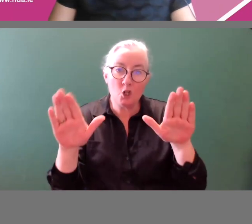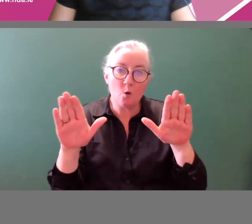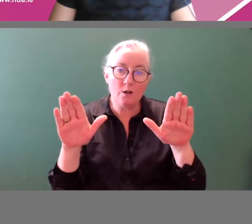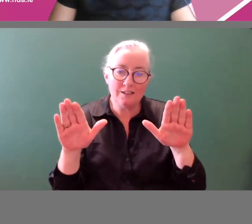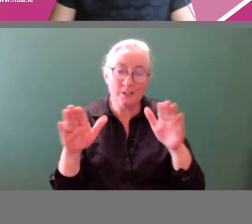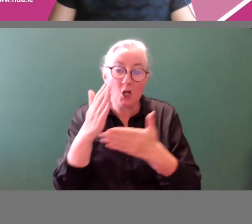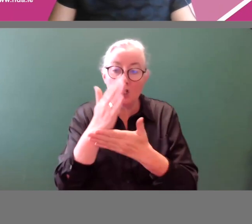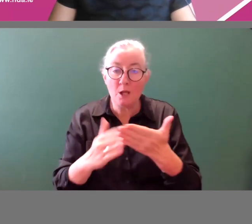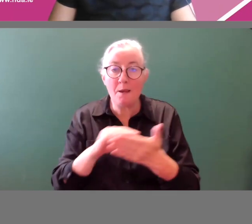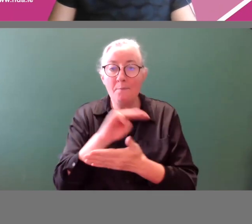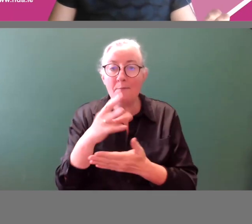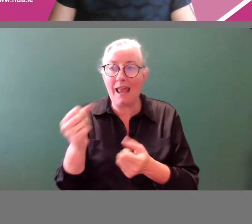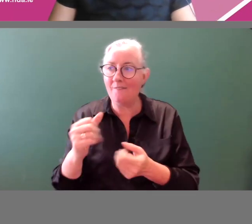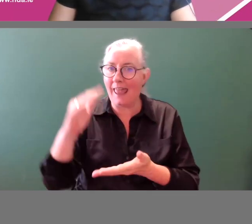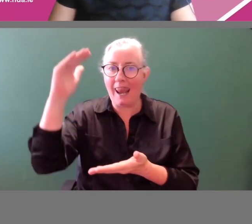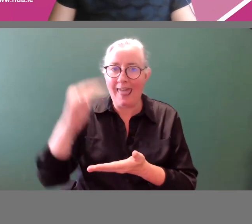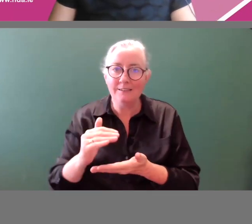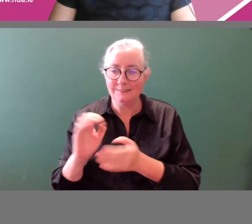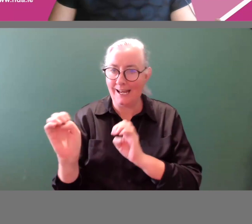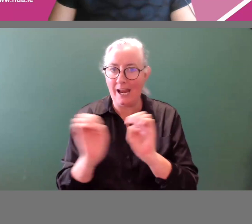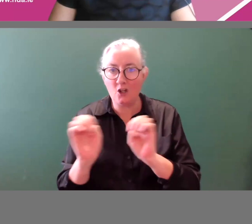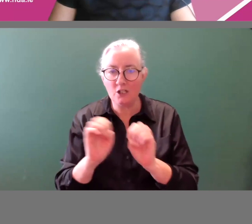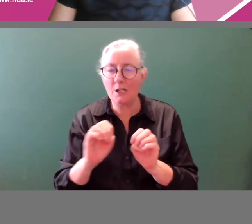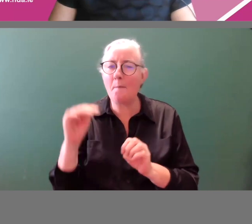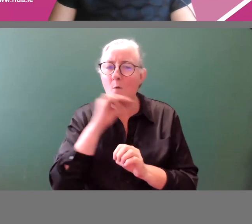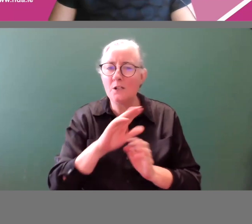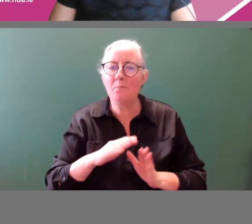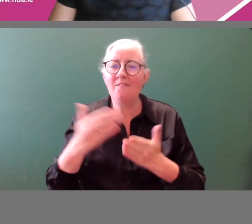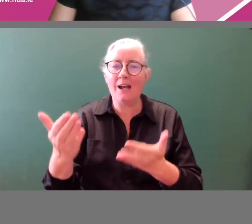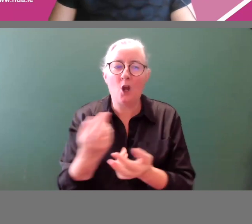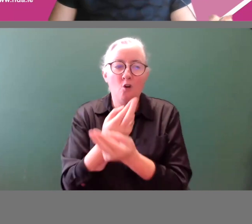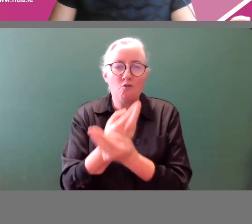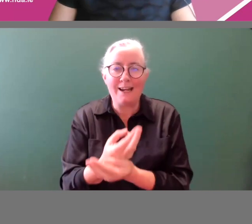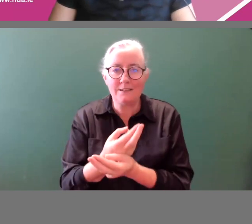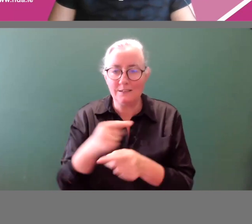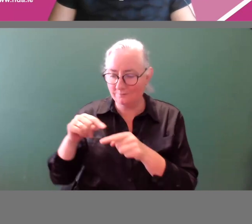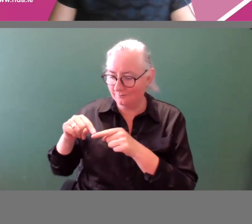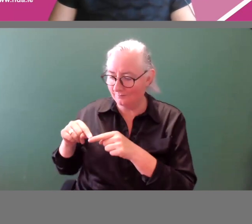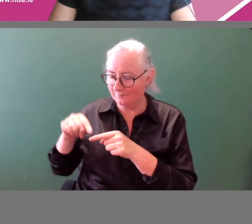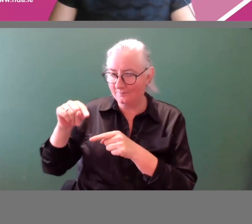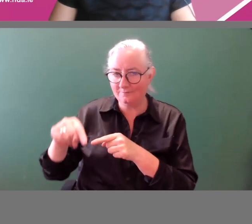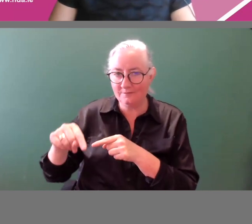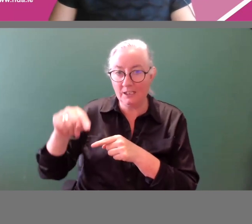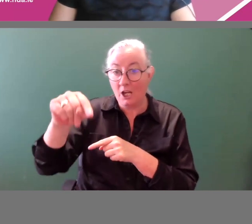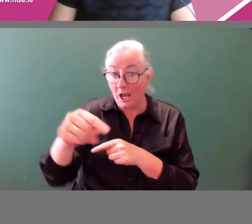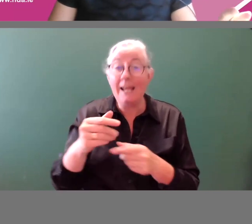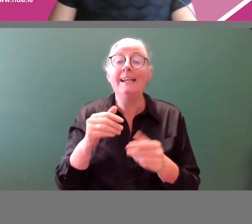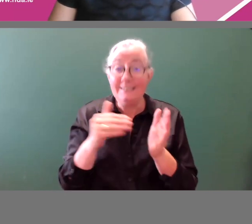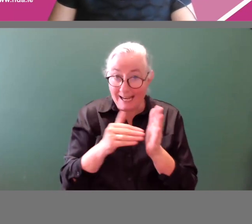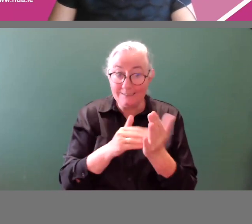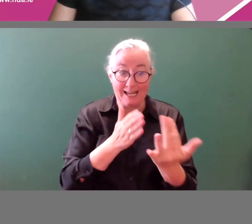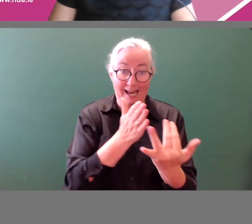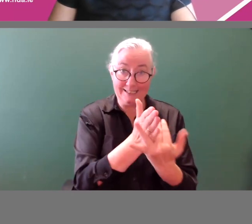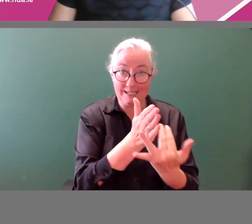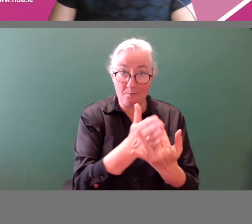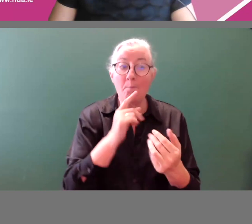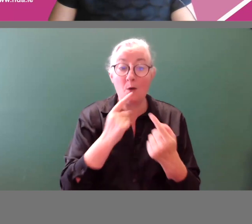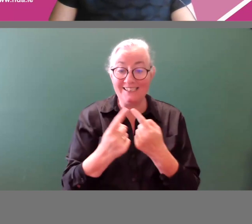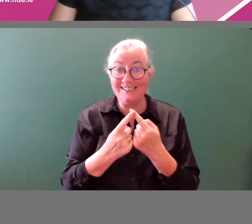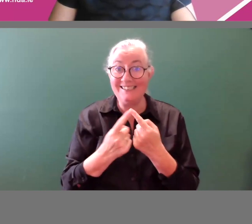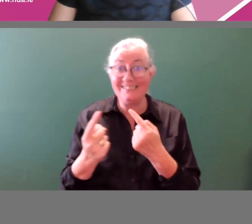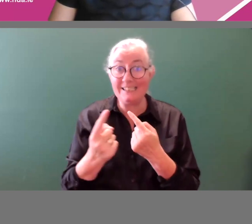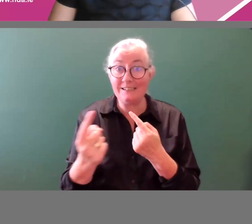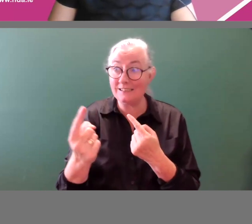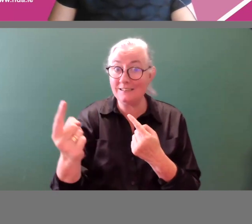have reduced stamina, so its important to provide resting points on access routes. So you can see a